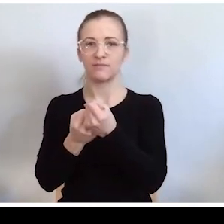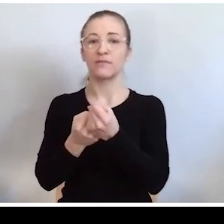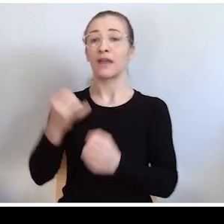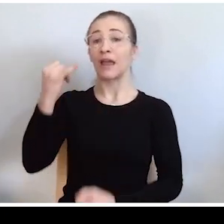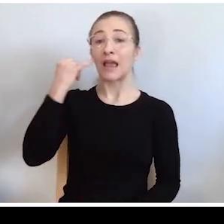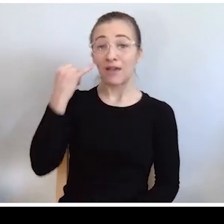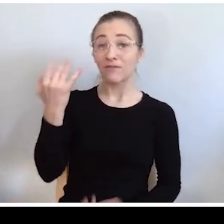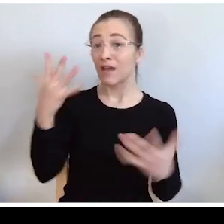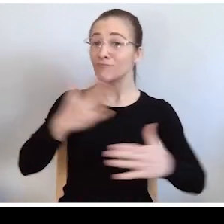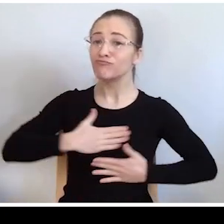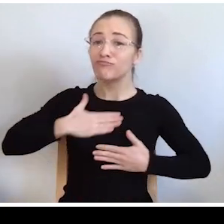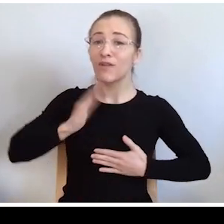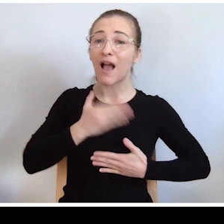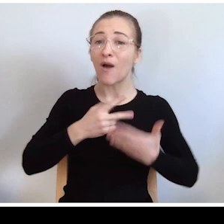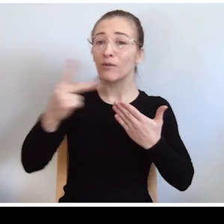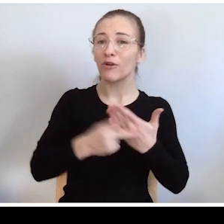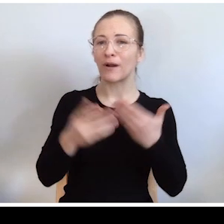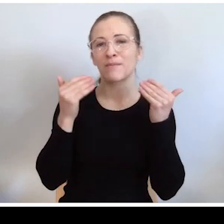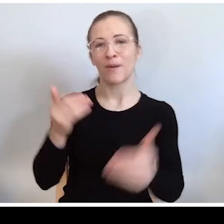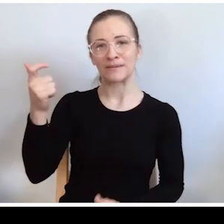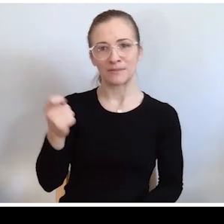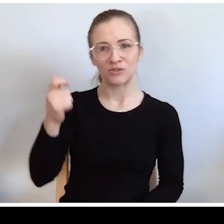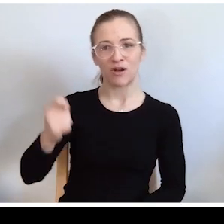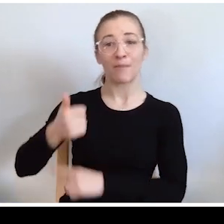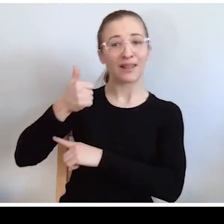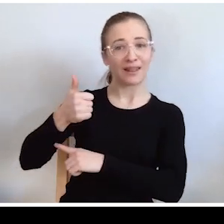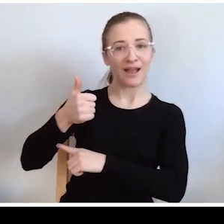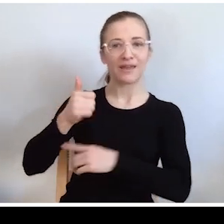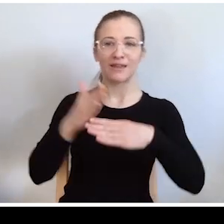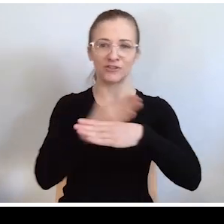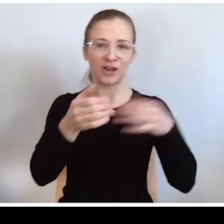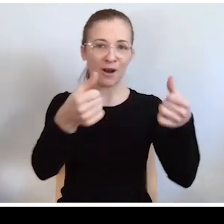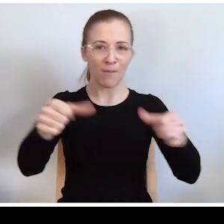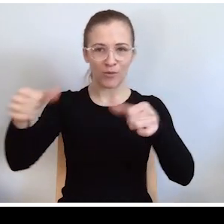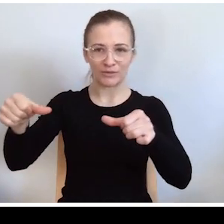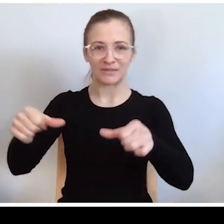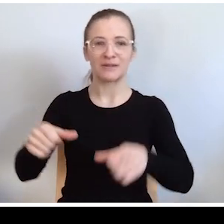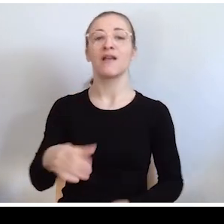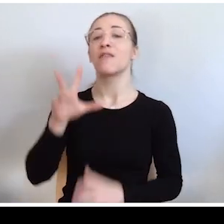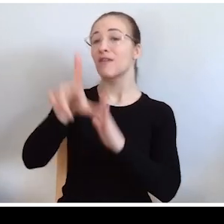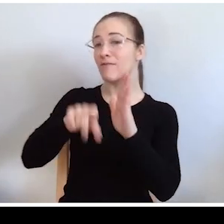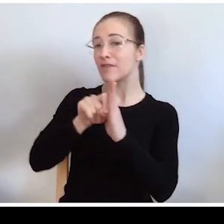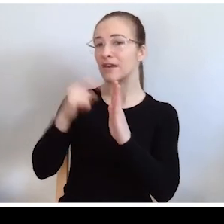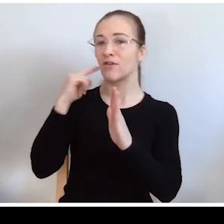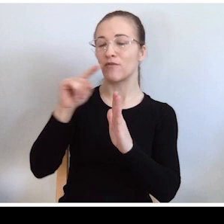If you enjoyed our program, make sure to subscribe, like, and share this post. The video for this episode